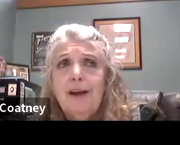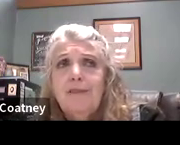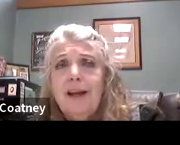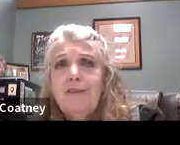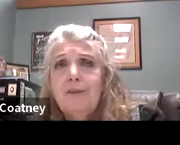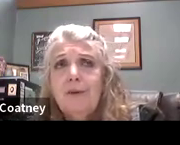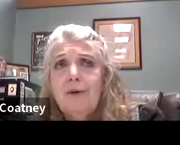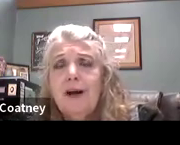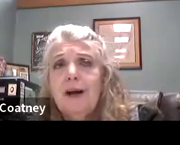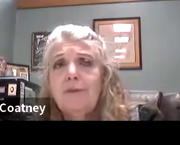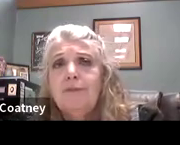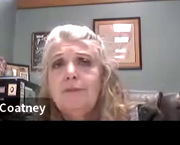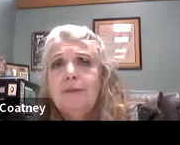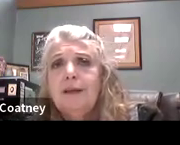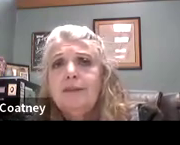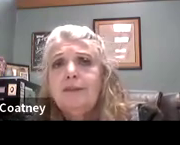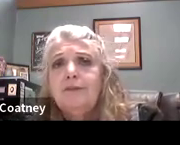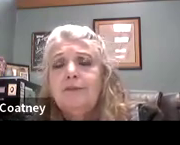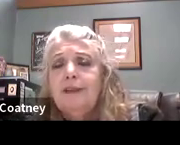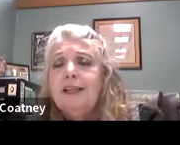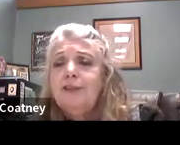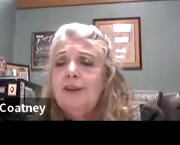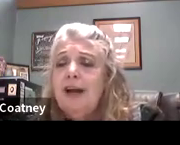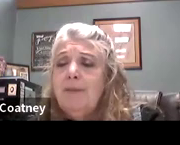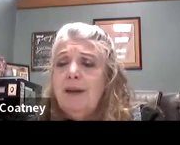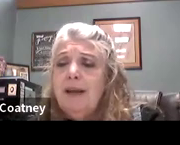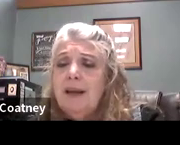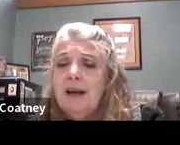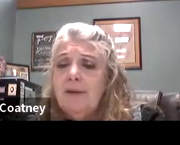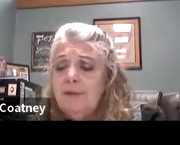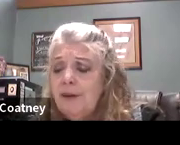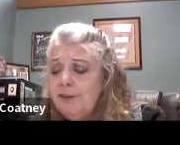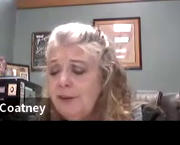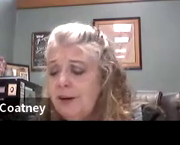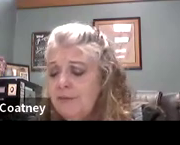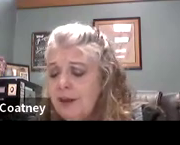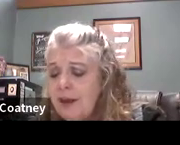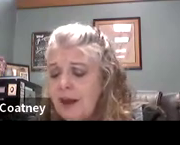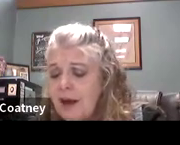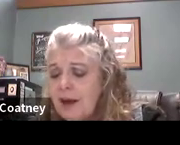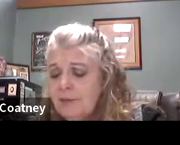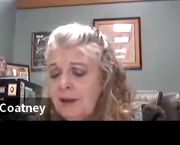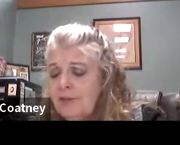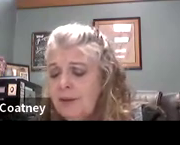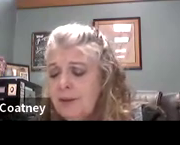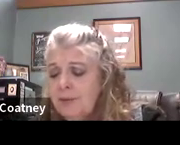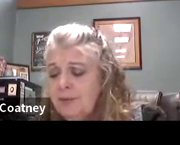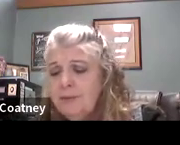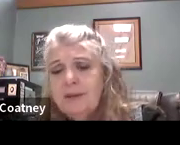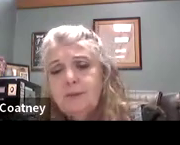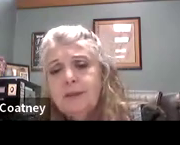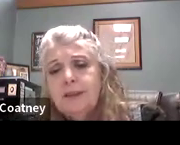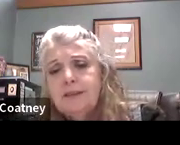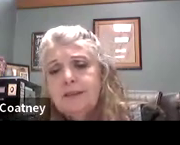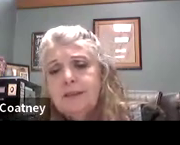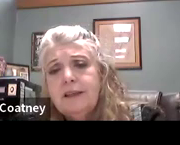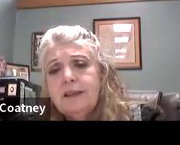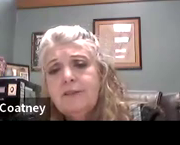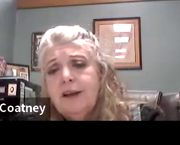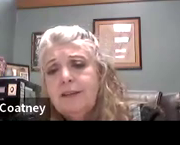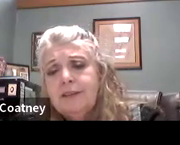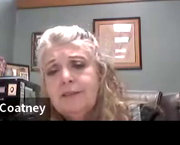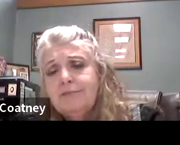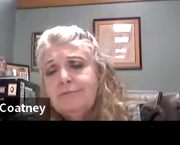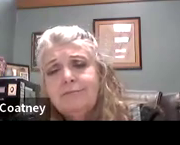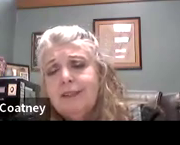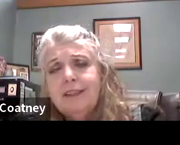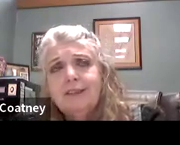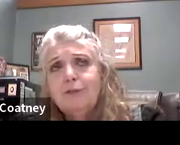Those are kind of our priorities.